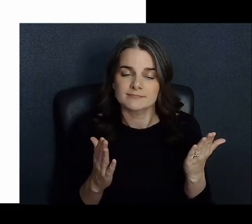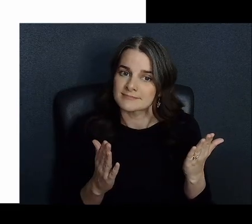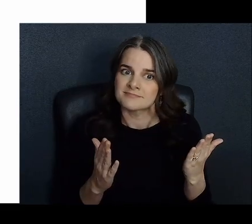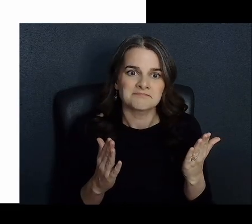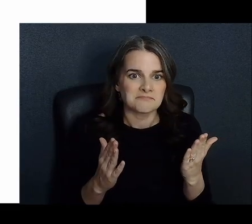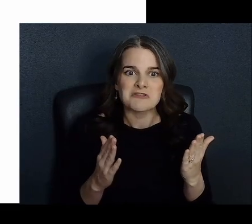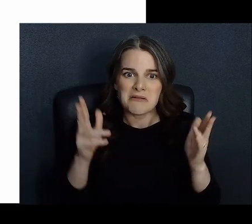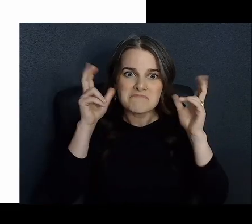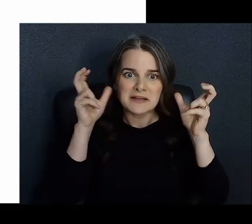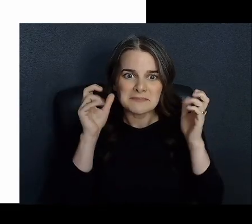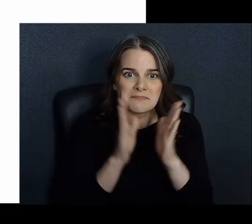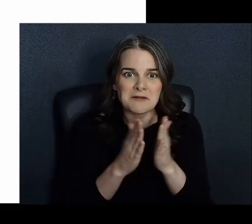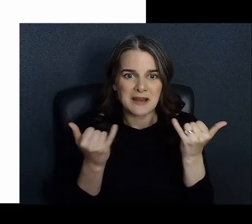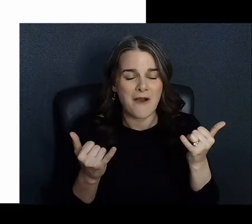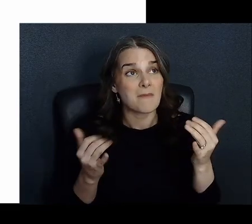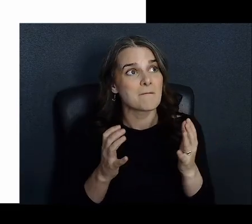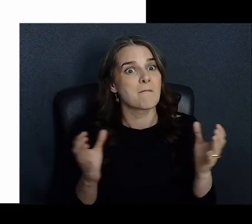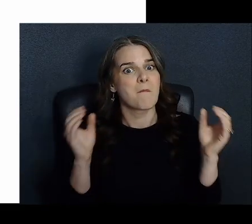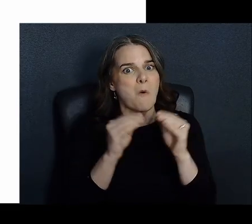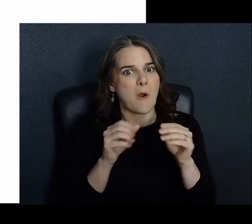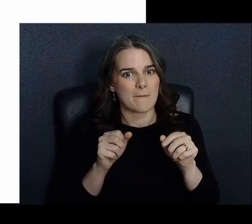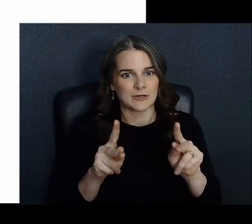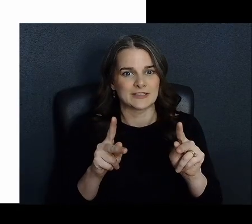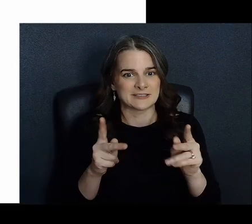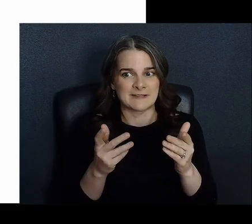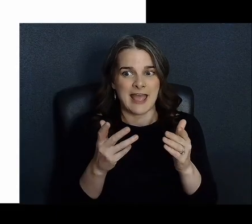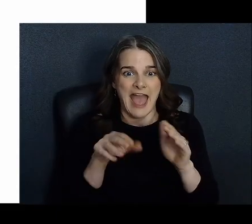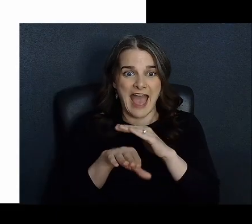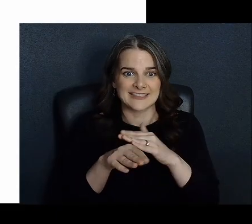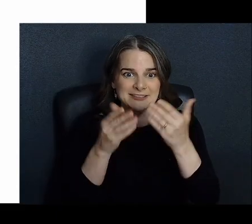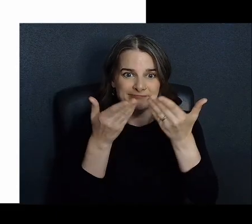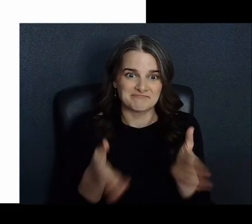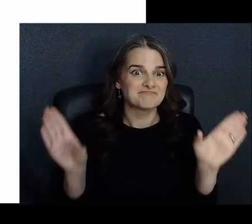now for people expanded access to reading these books.